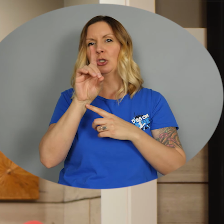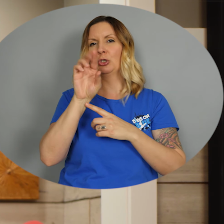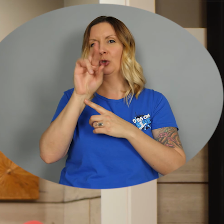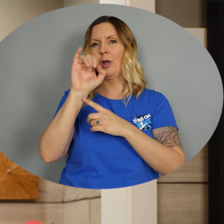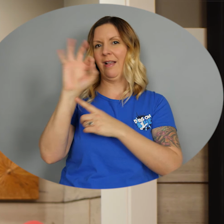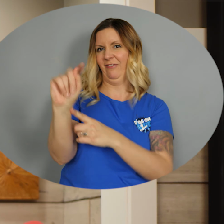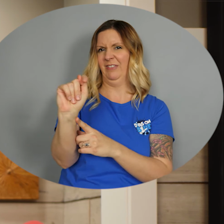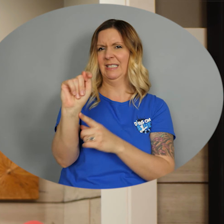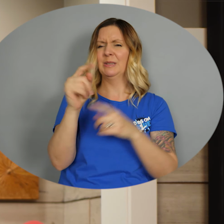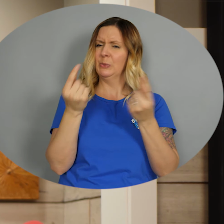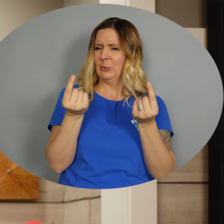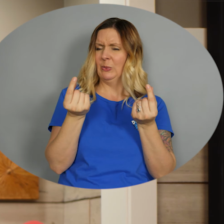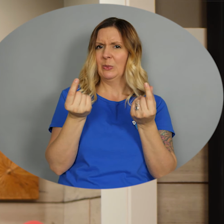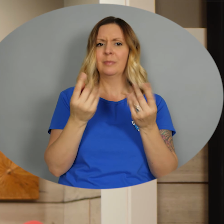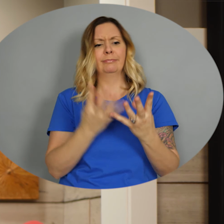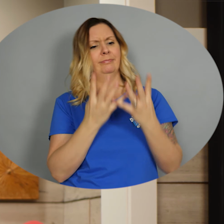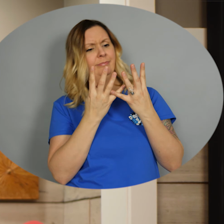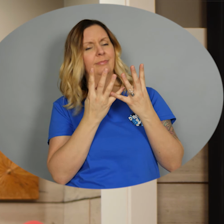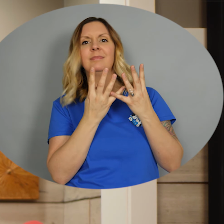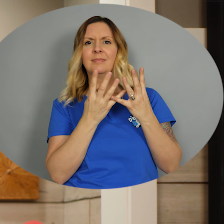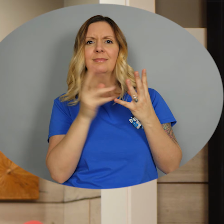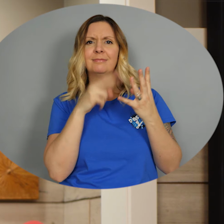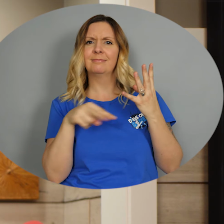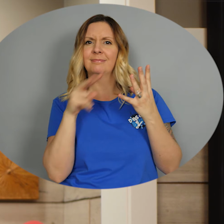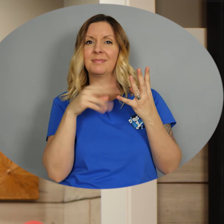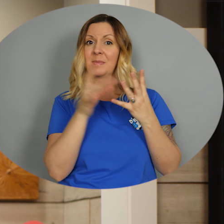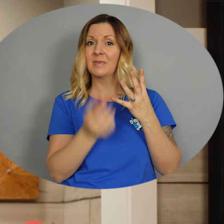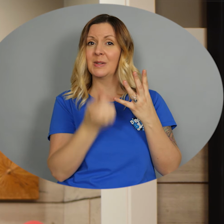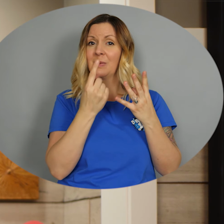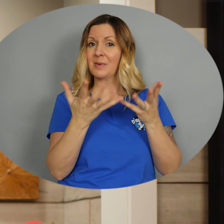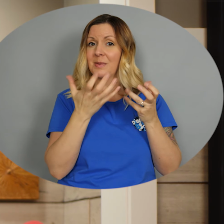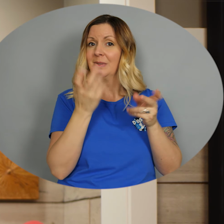step, where everyone will look at the cards they were dealt, and then pick one that they